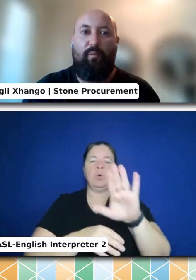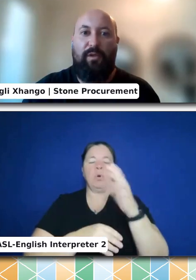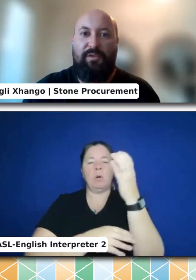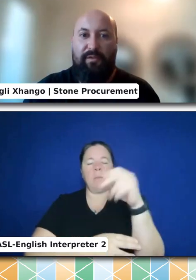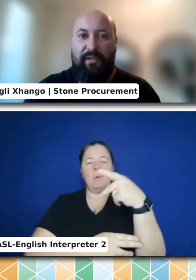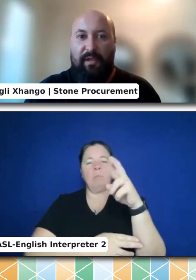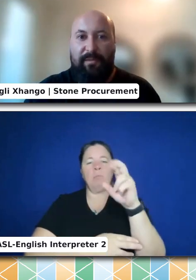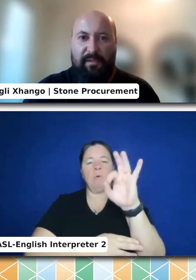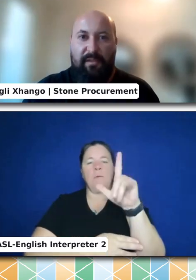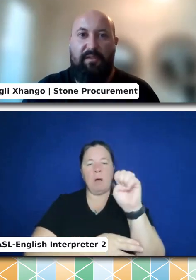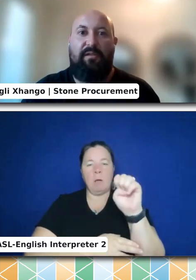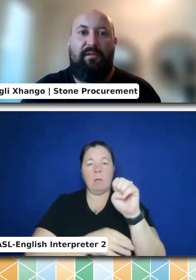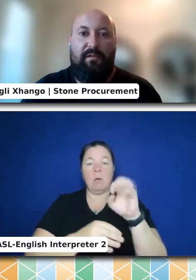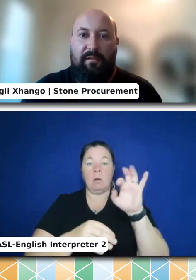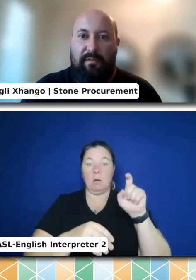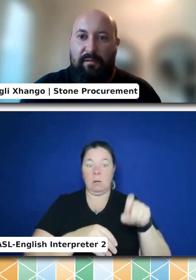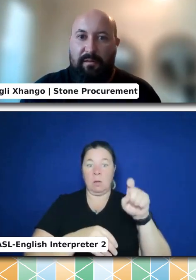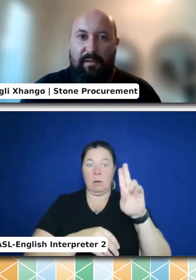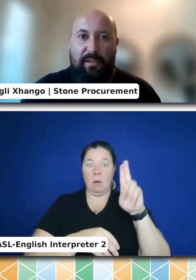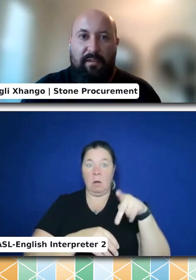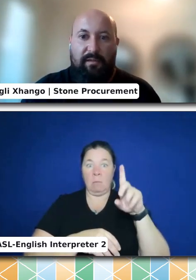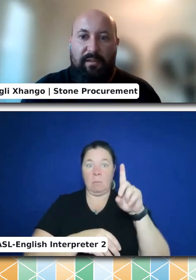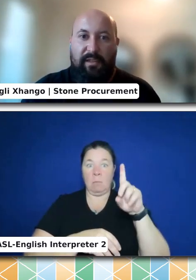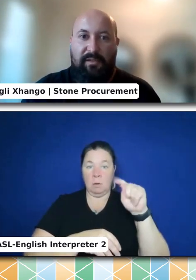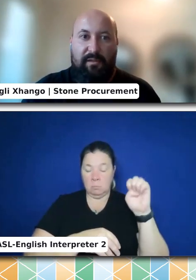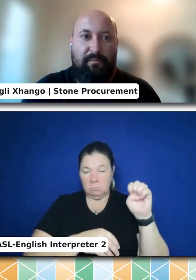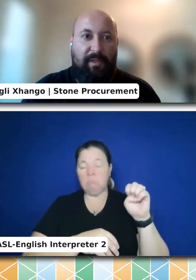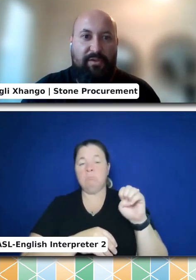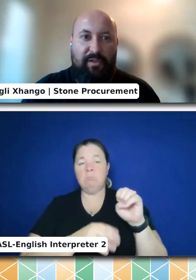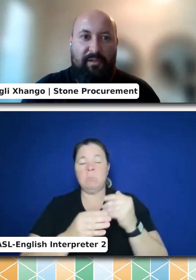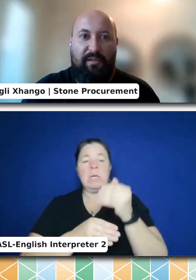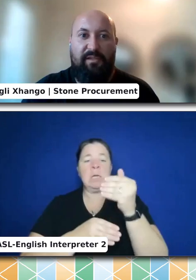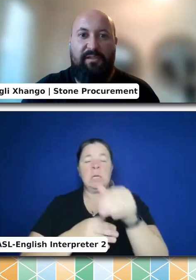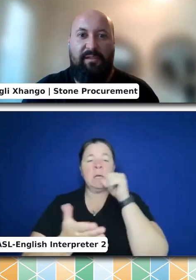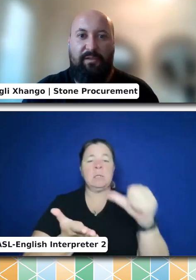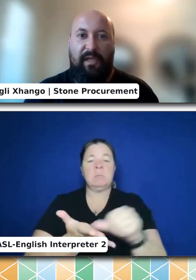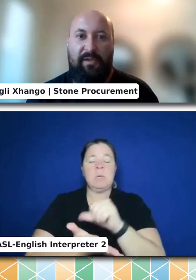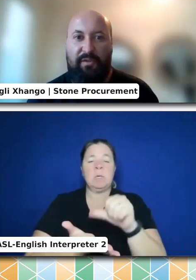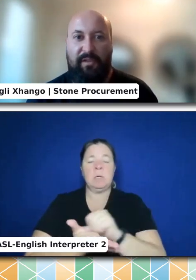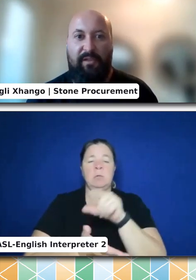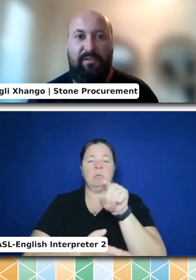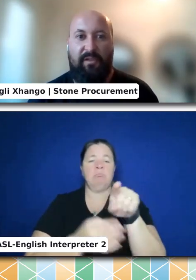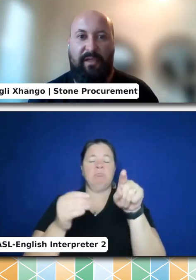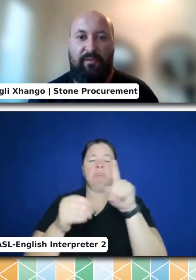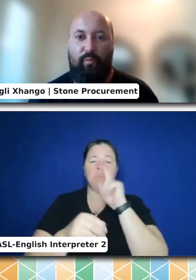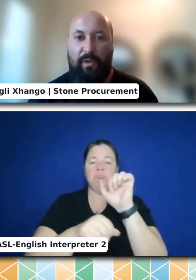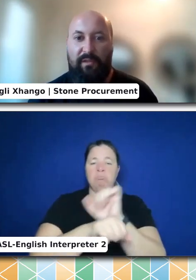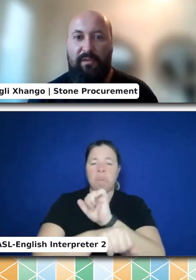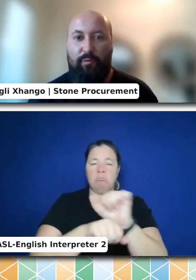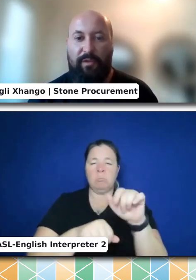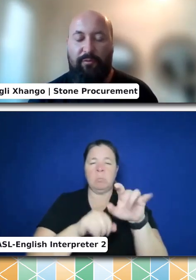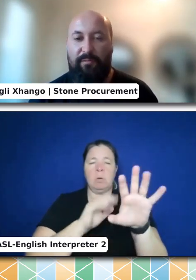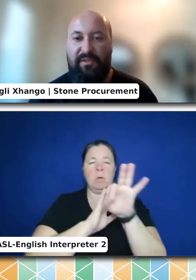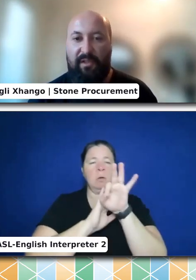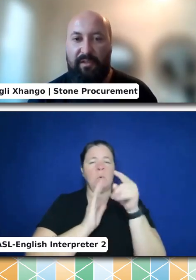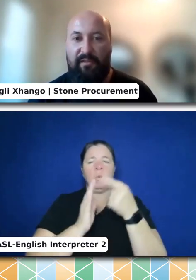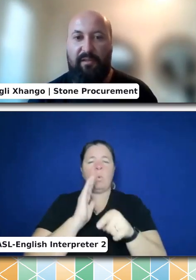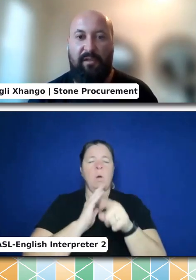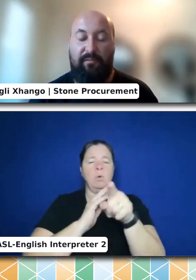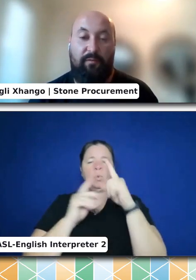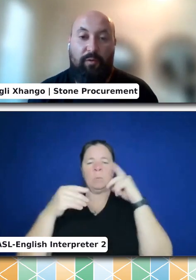Once you click Update. The next page into this is to actually select what you are going to be selling.